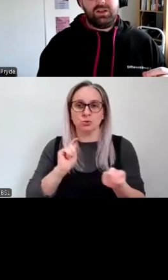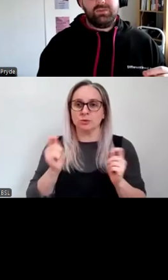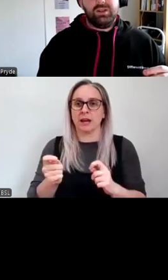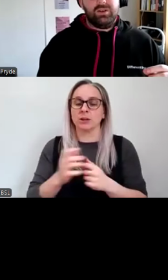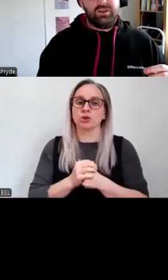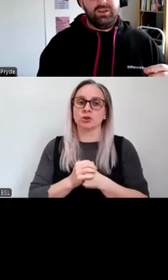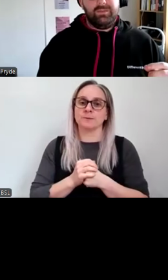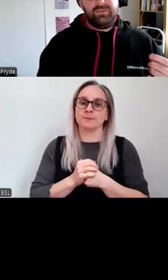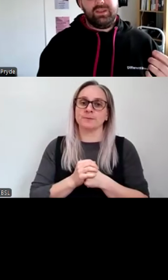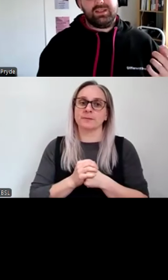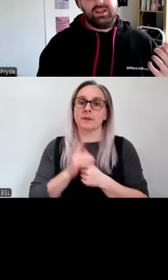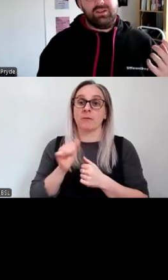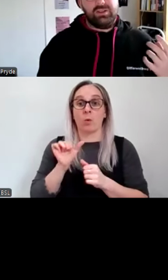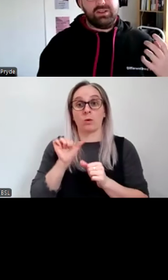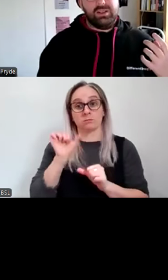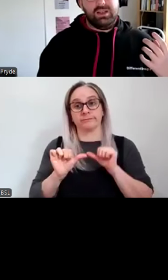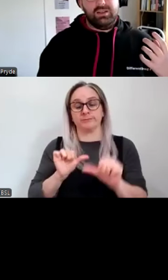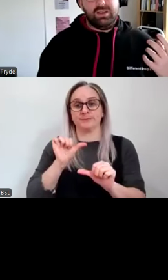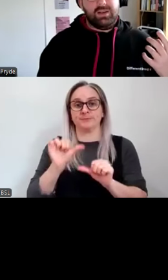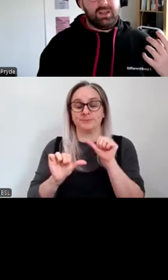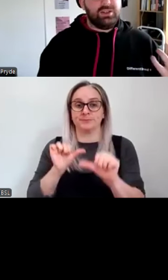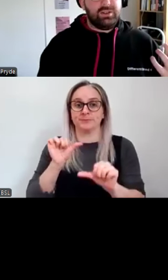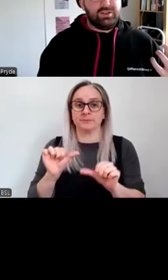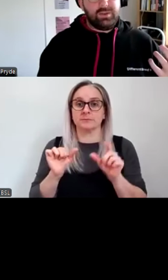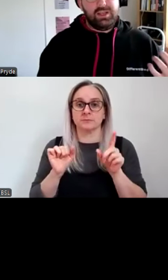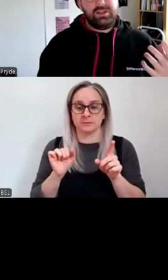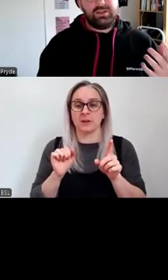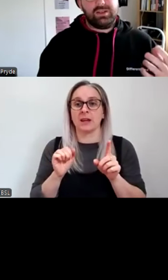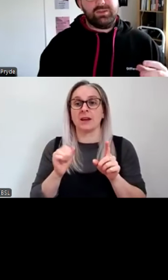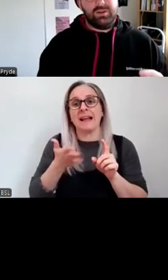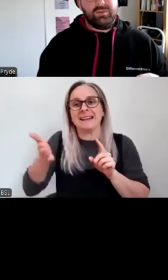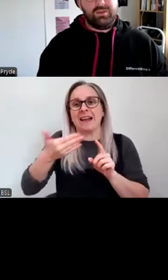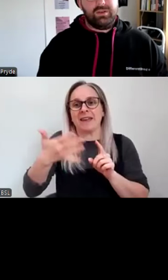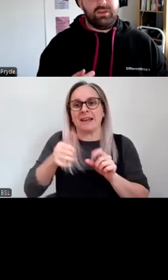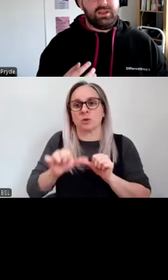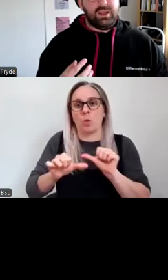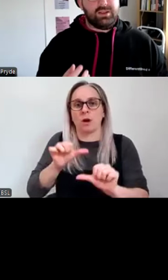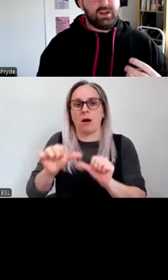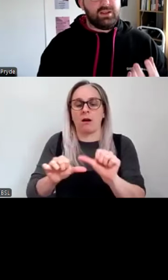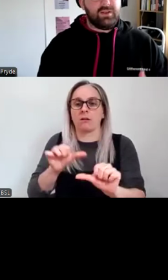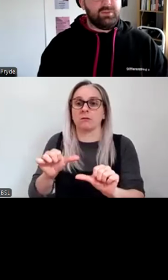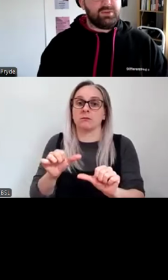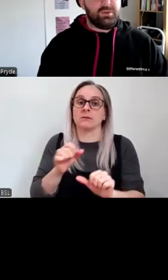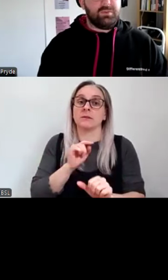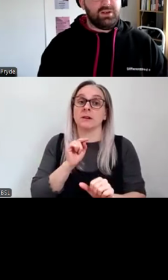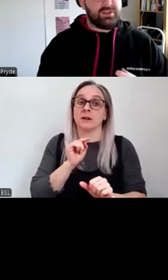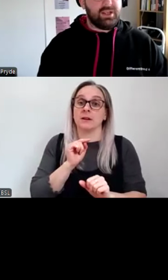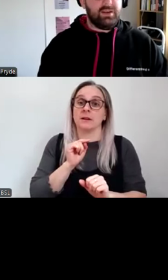When it comes to order, this allows you to see the navigation order of the page. This is what the interactive elements would be on our site.